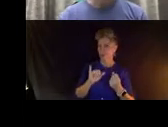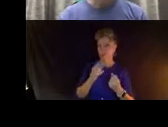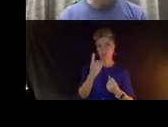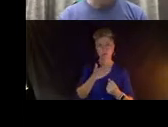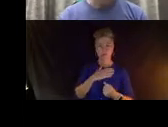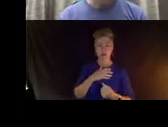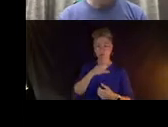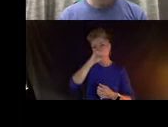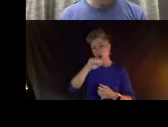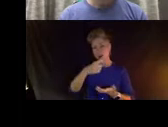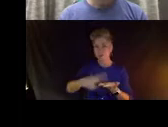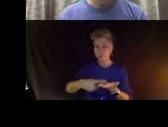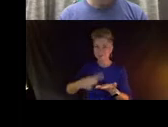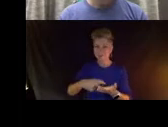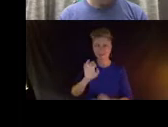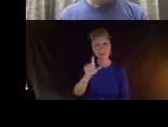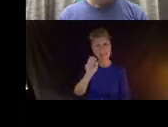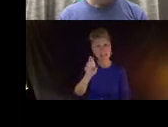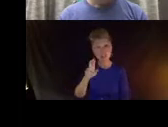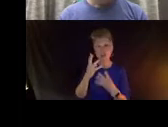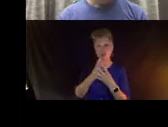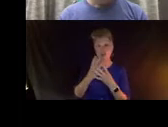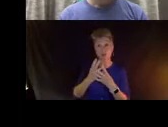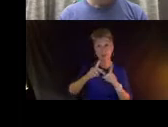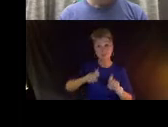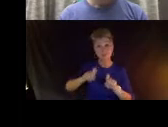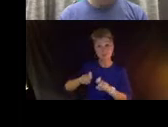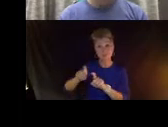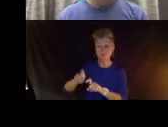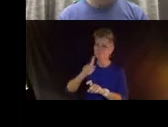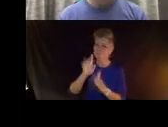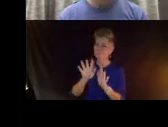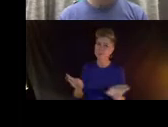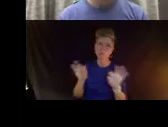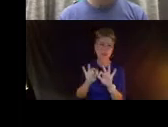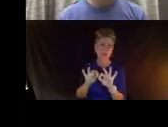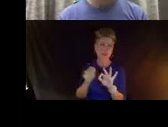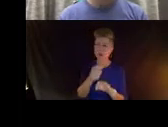Cancer screenings are really important for any person who identifies as nonbinary.